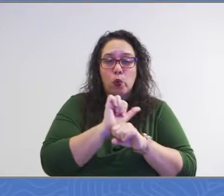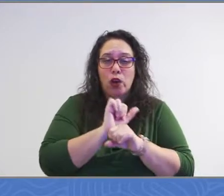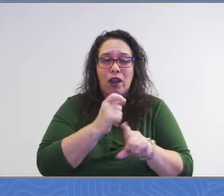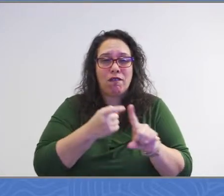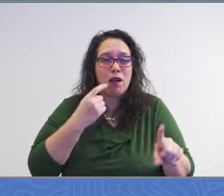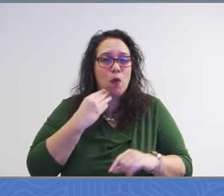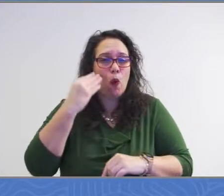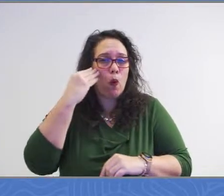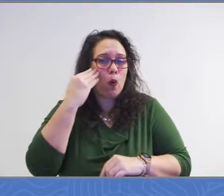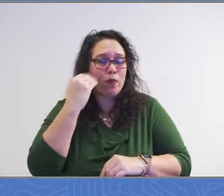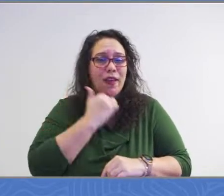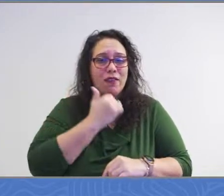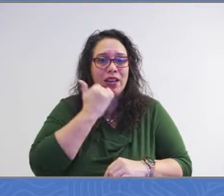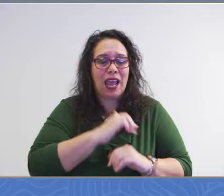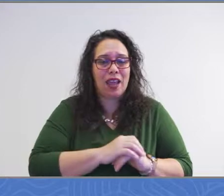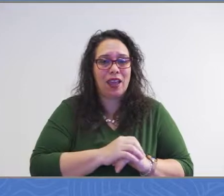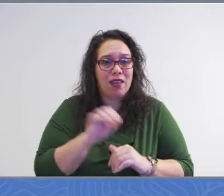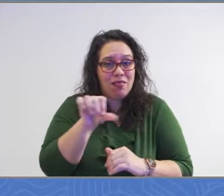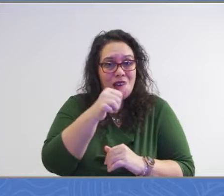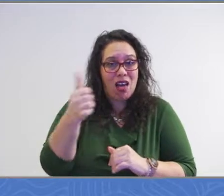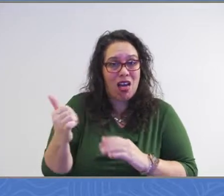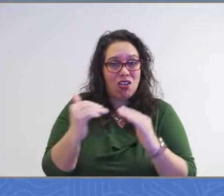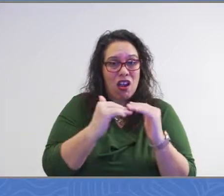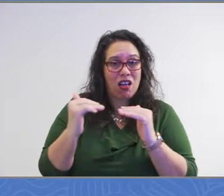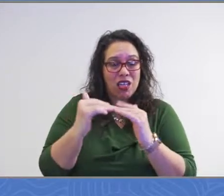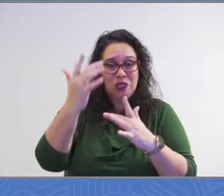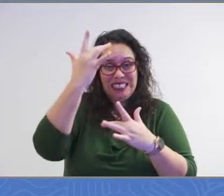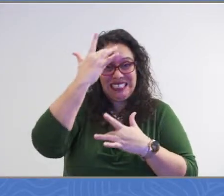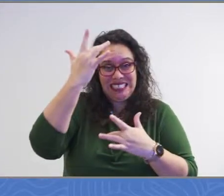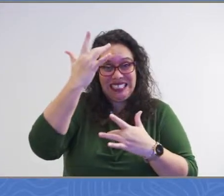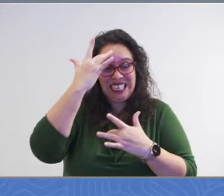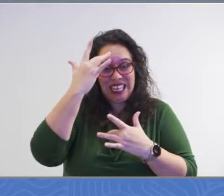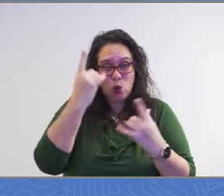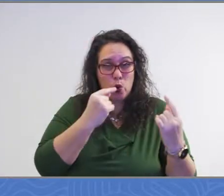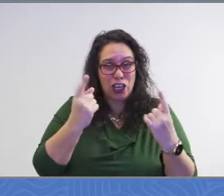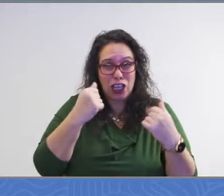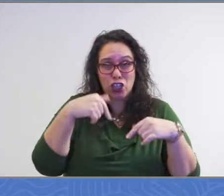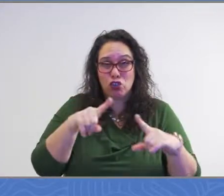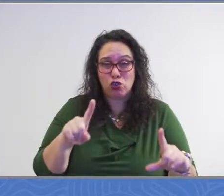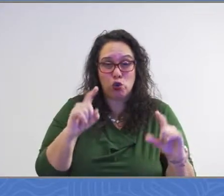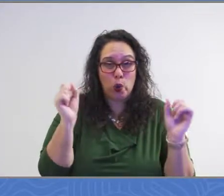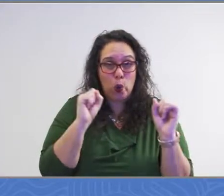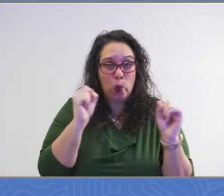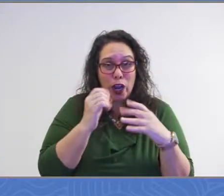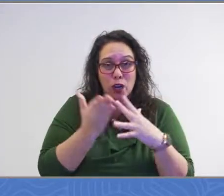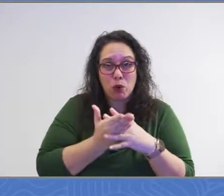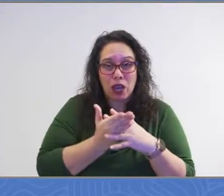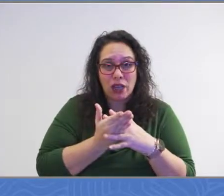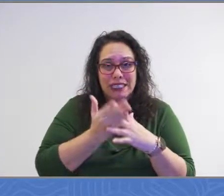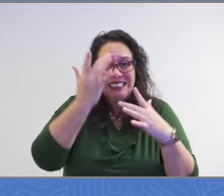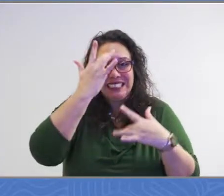My colleagues who were six that winter break recovering from the virus and one of my colleagues who I've known for almost 20 years